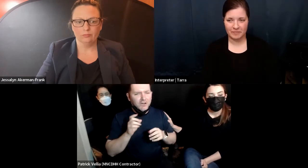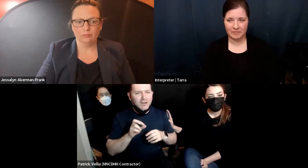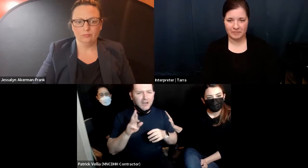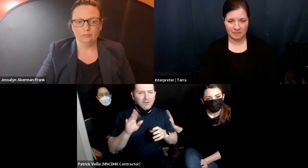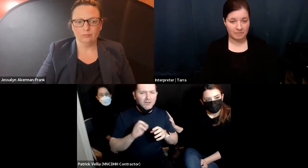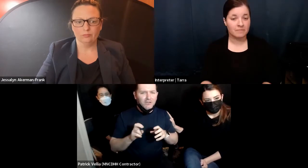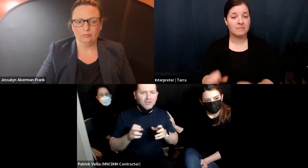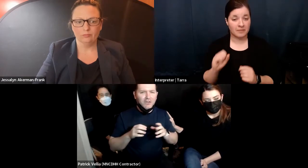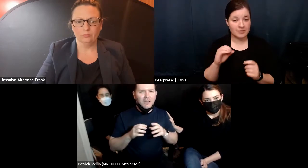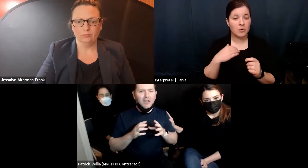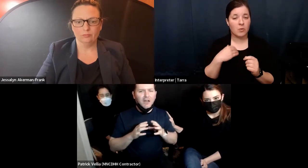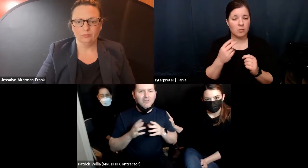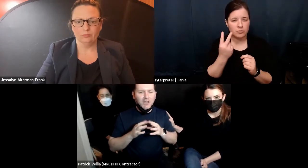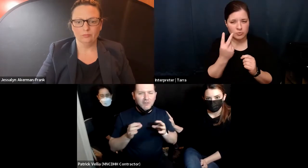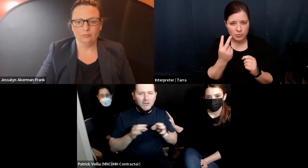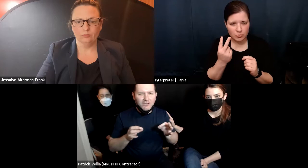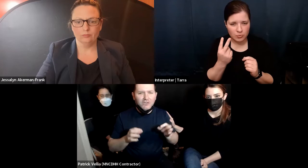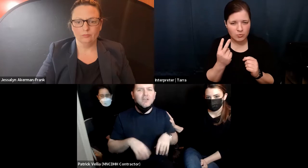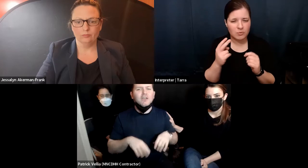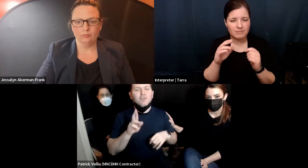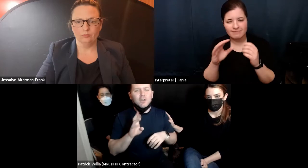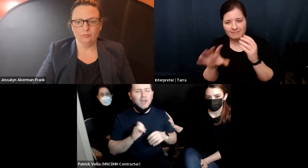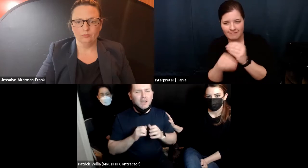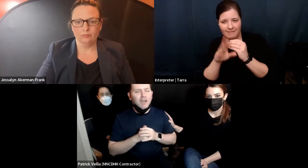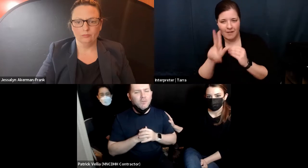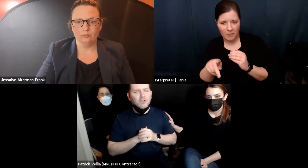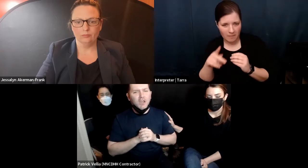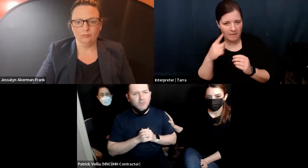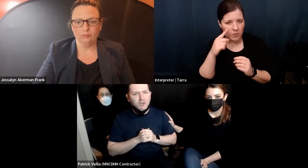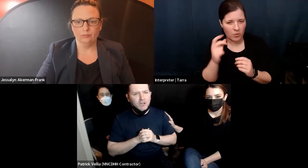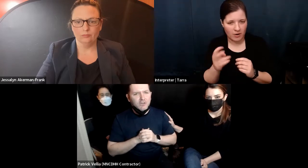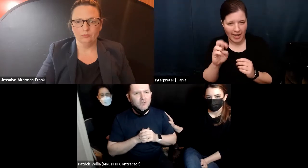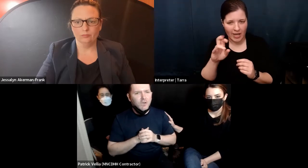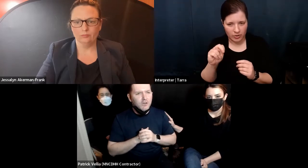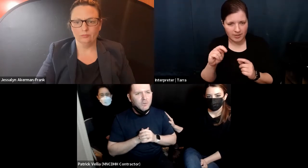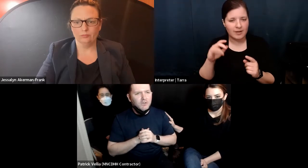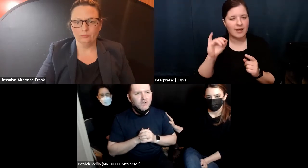Okay.